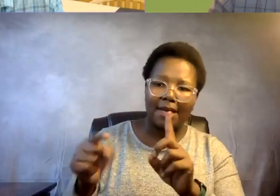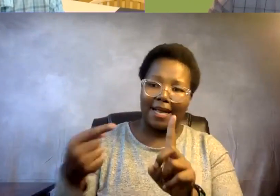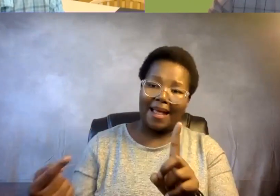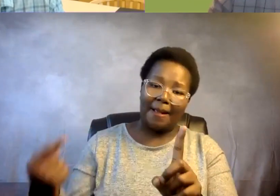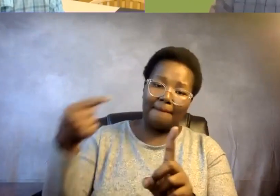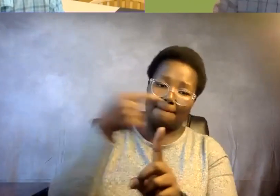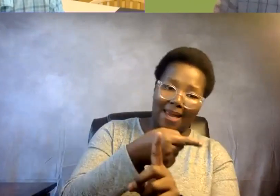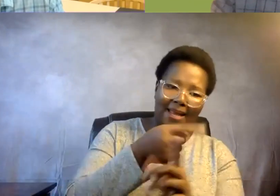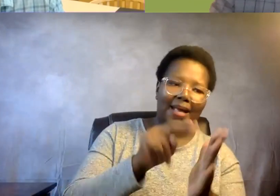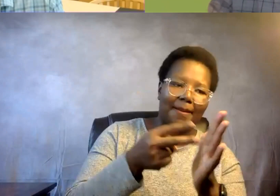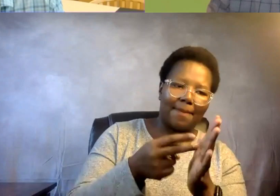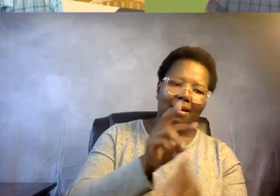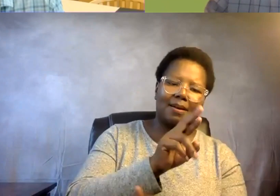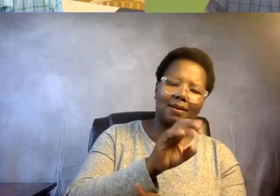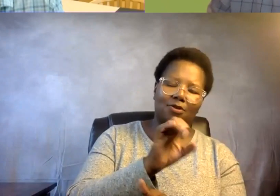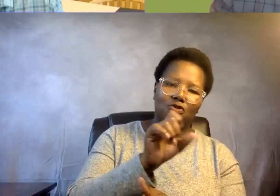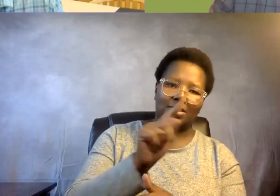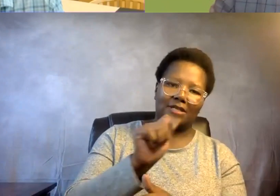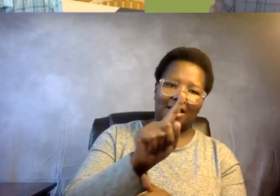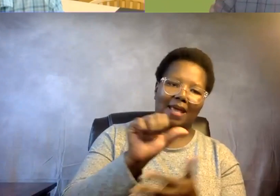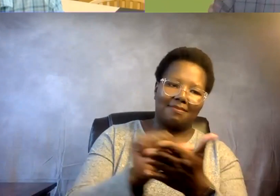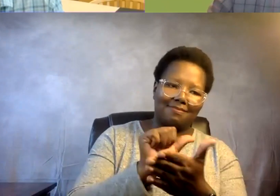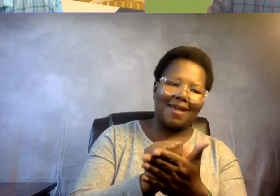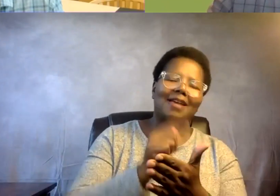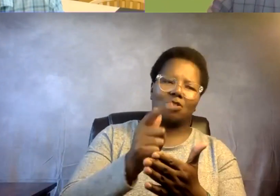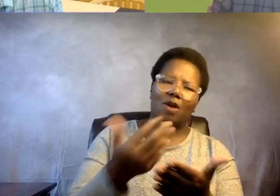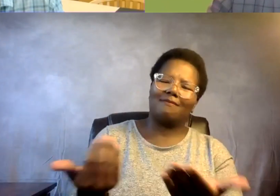page and then you have to re-go through that process. That is something that we're looking at